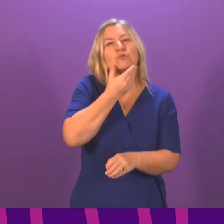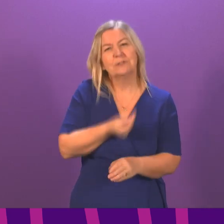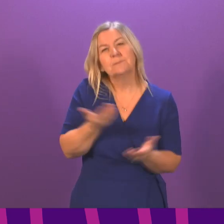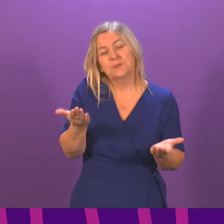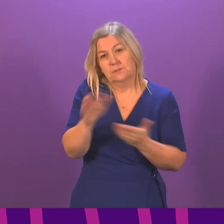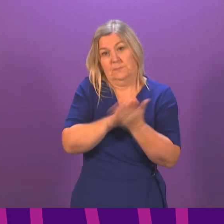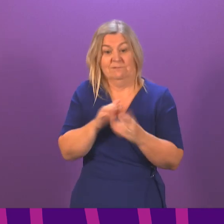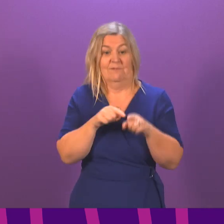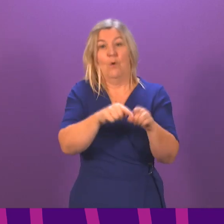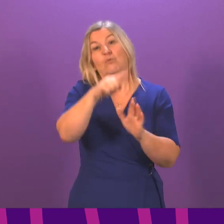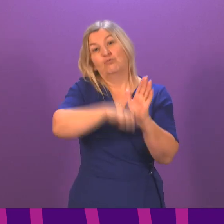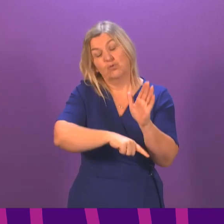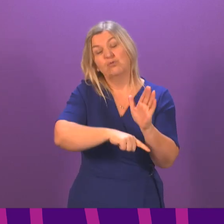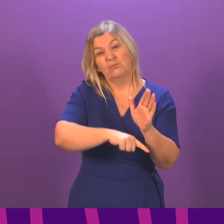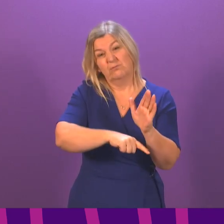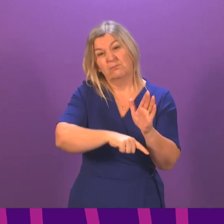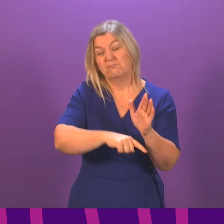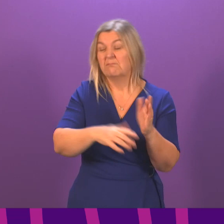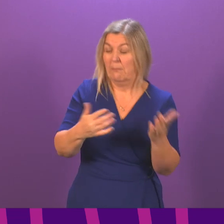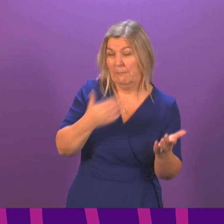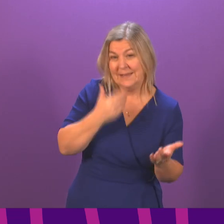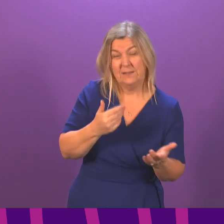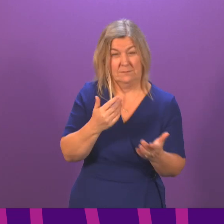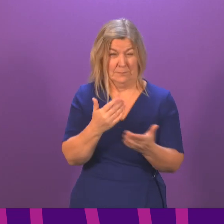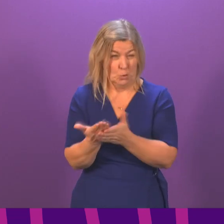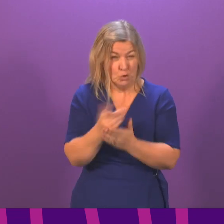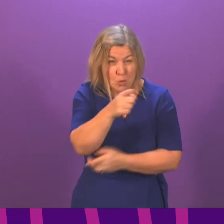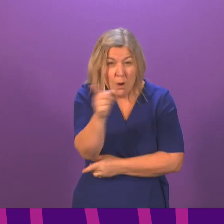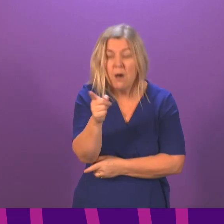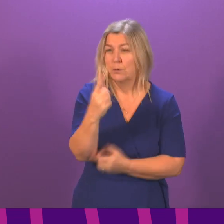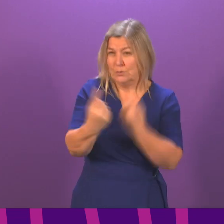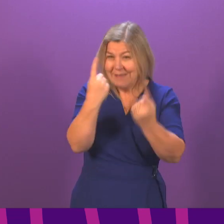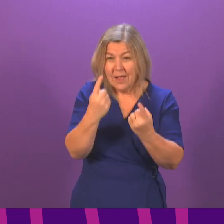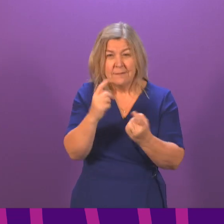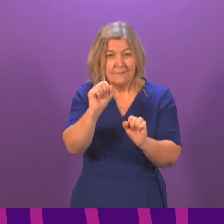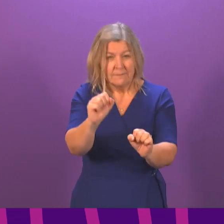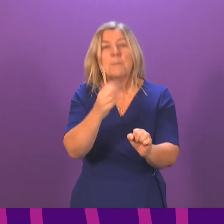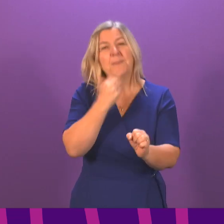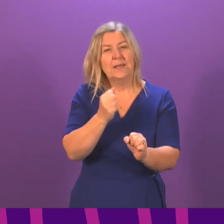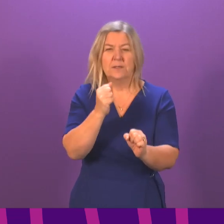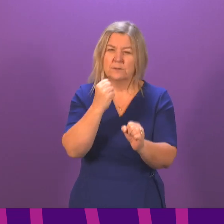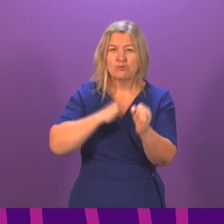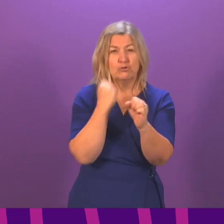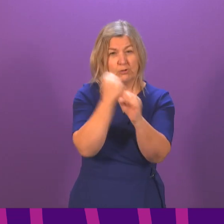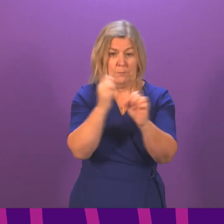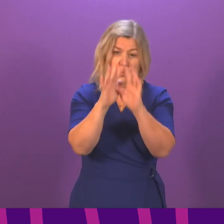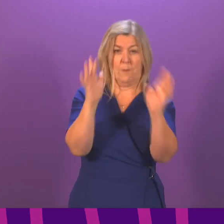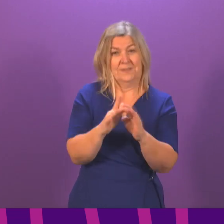the rules that are currently in force. If you are in any doubt about the rules in your own area, visit the Scottish Government website and use the post code checker.